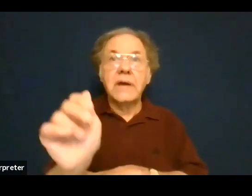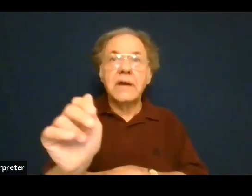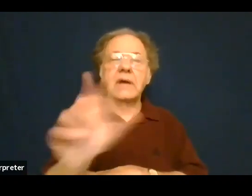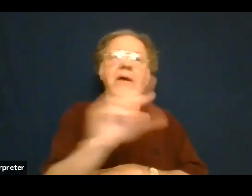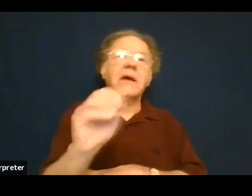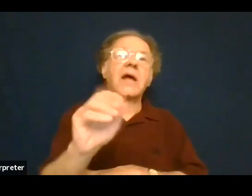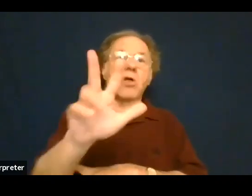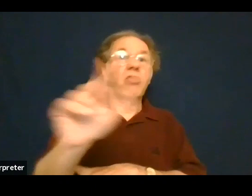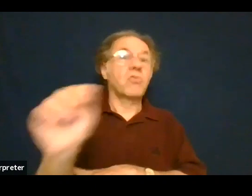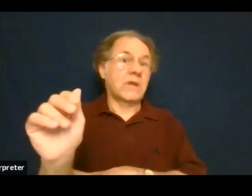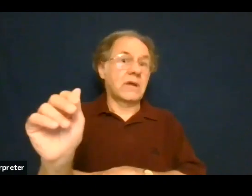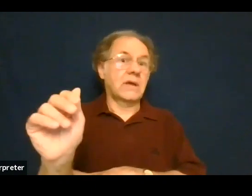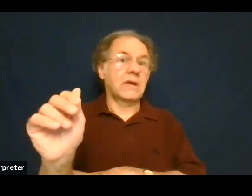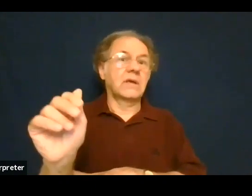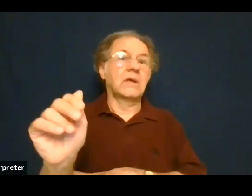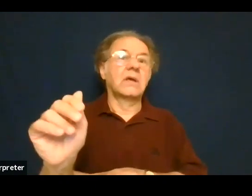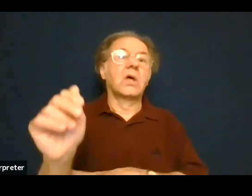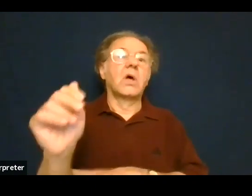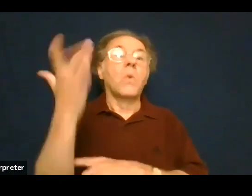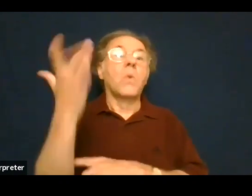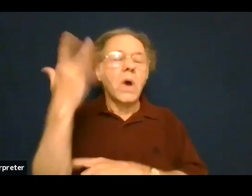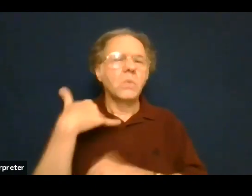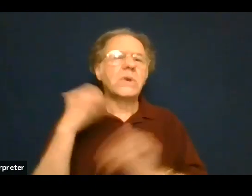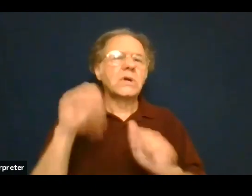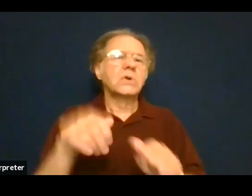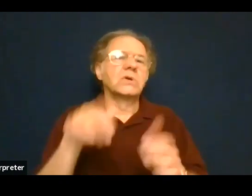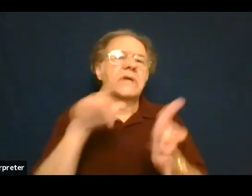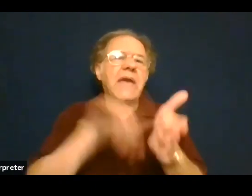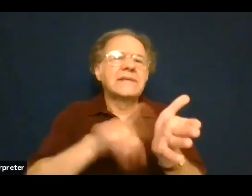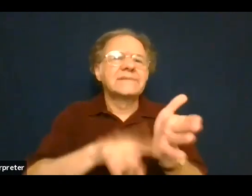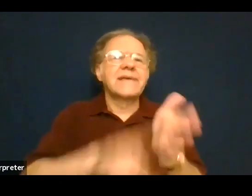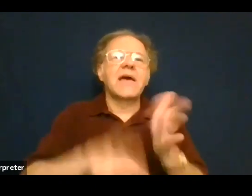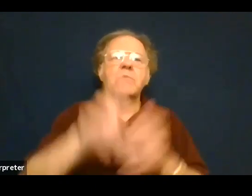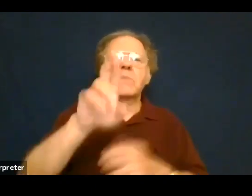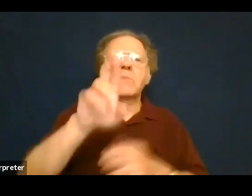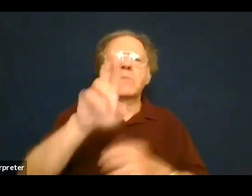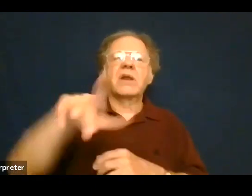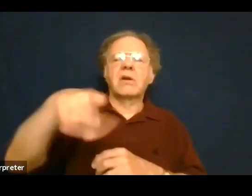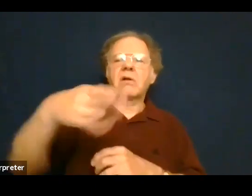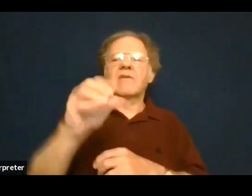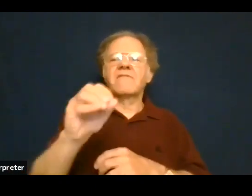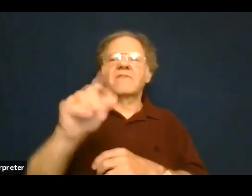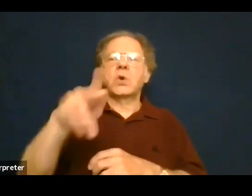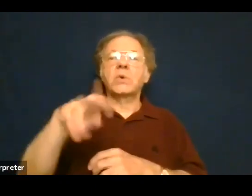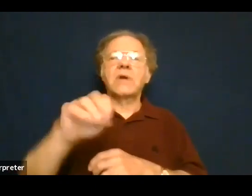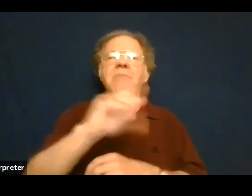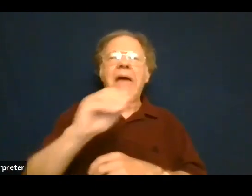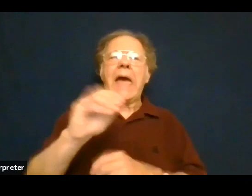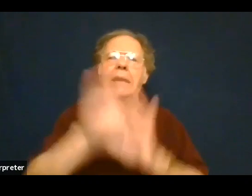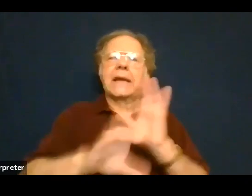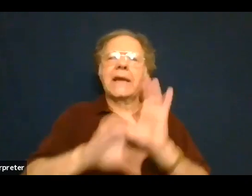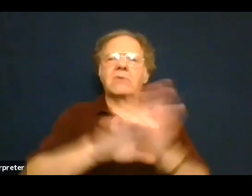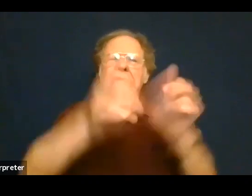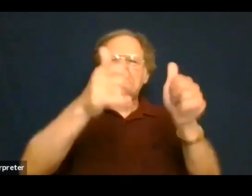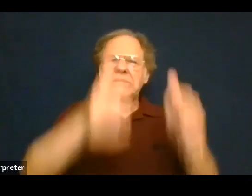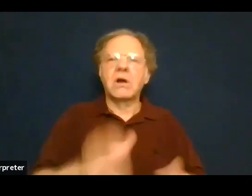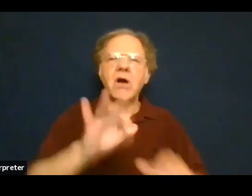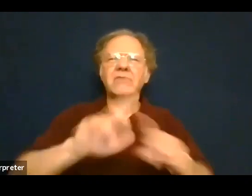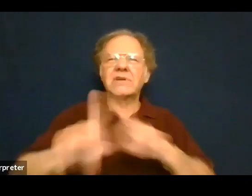so that we could examine the retinal phenotype and characterize the degeneration caused by different types of mutations in these genes.